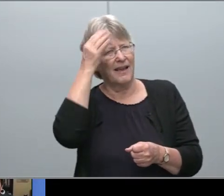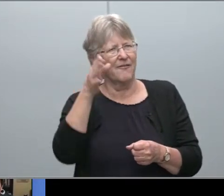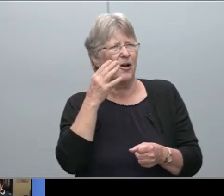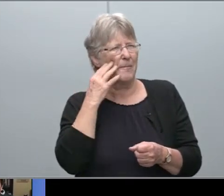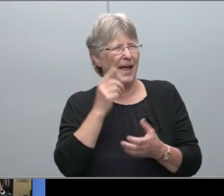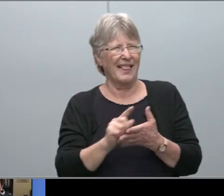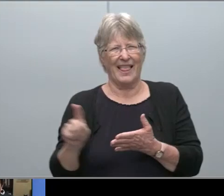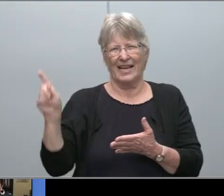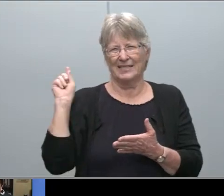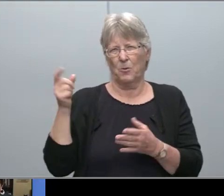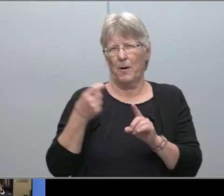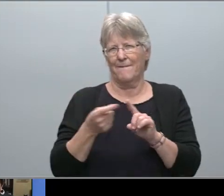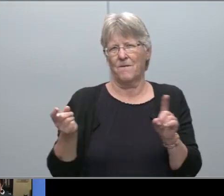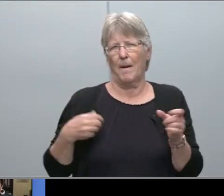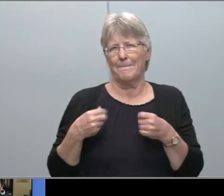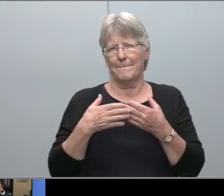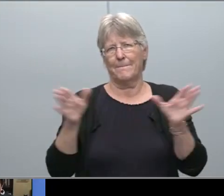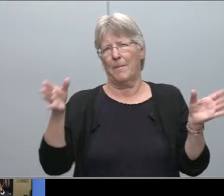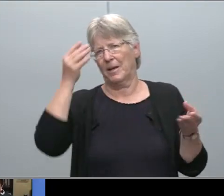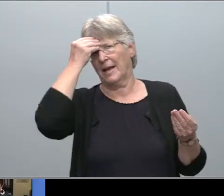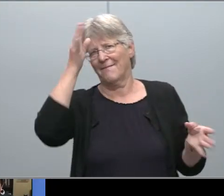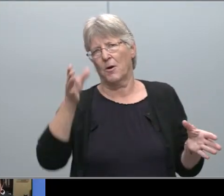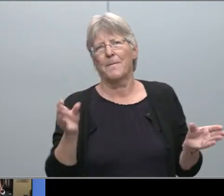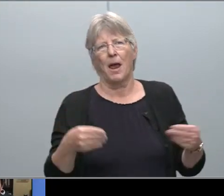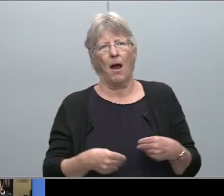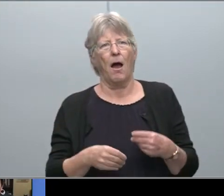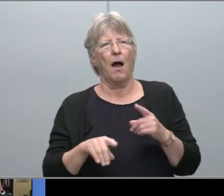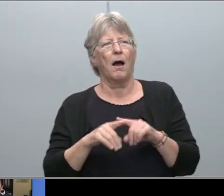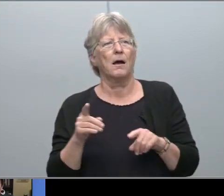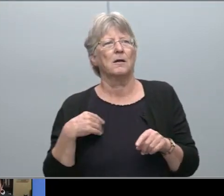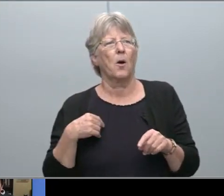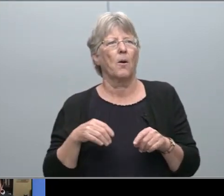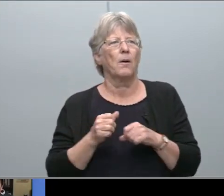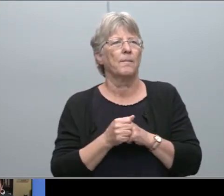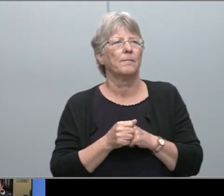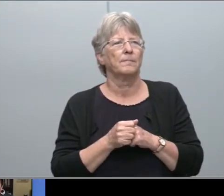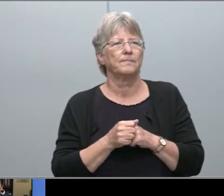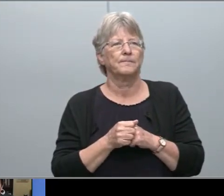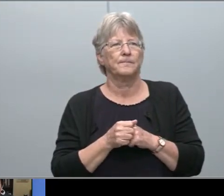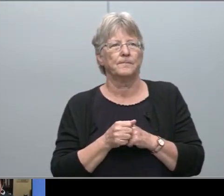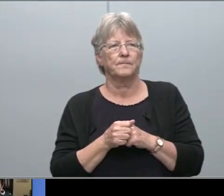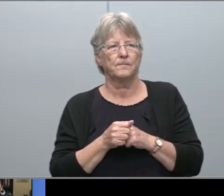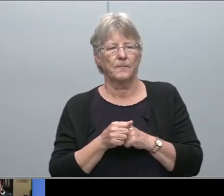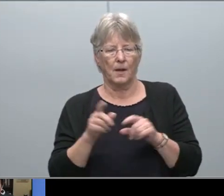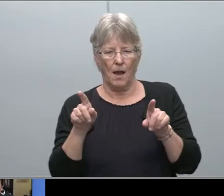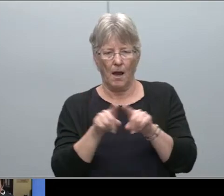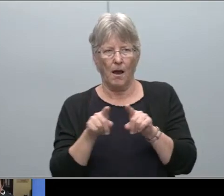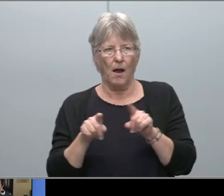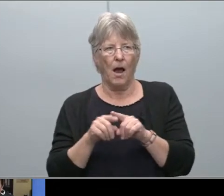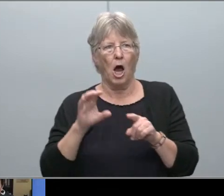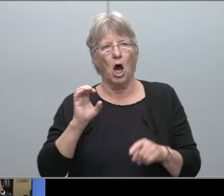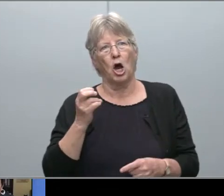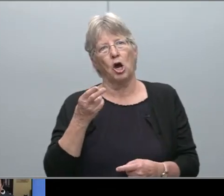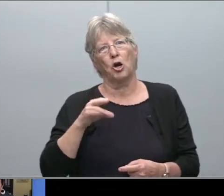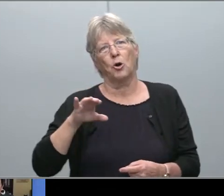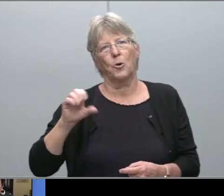and it's hard to hear, but that is what it is. I see this question here,